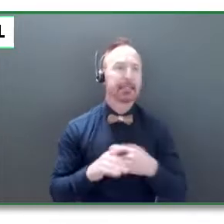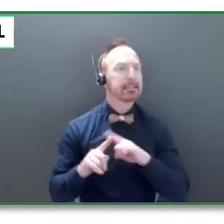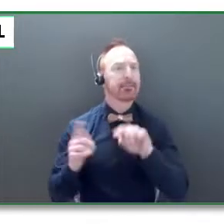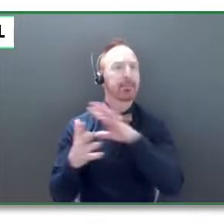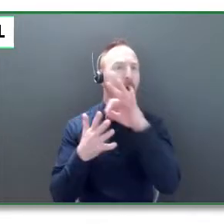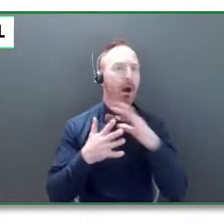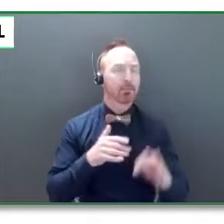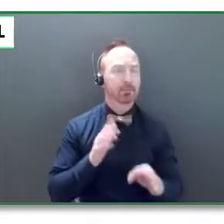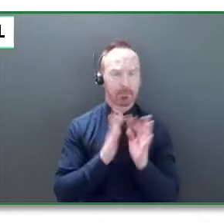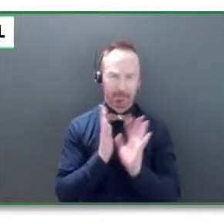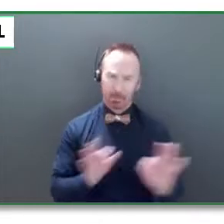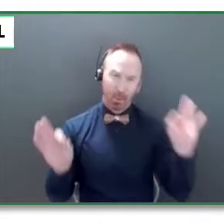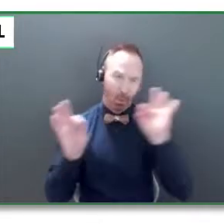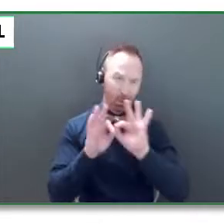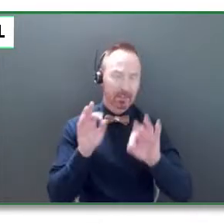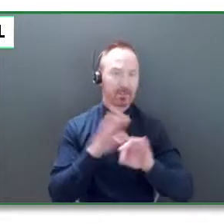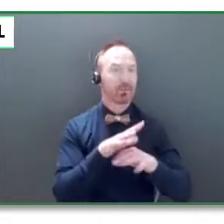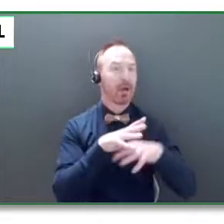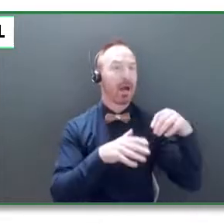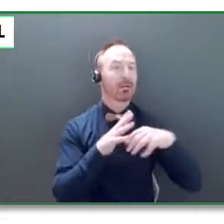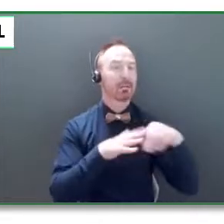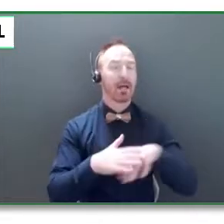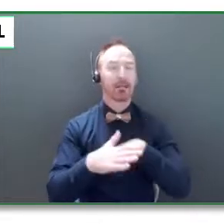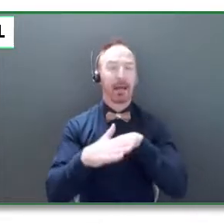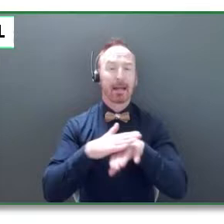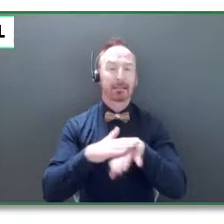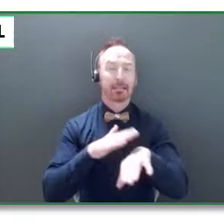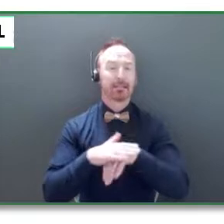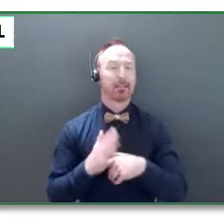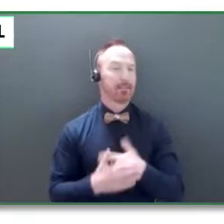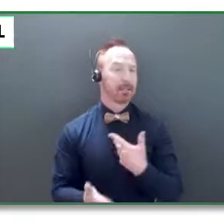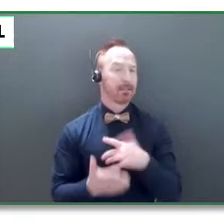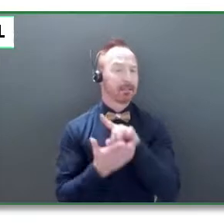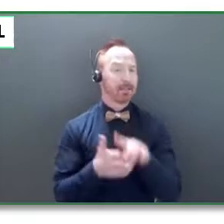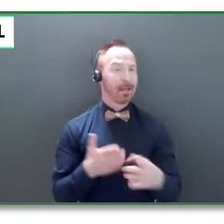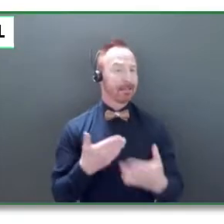relatively easy to design in ways that promote both inclusion and